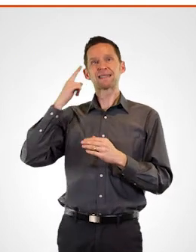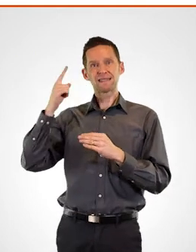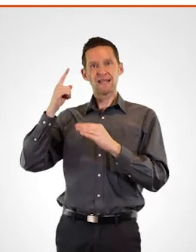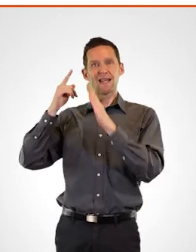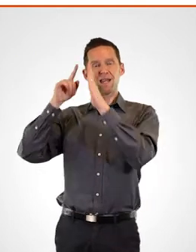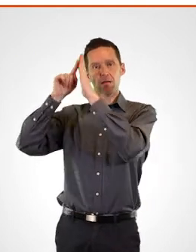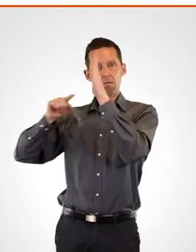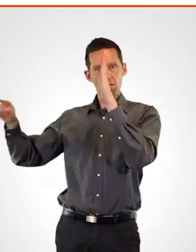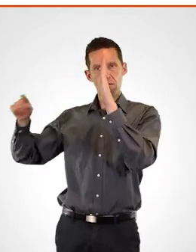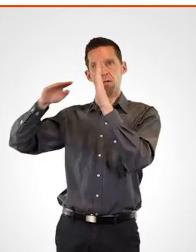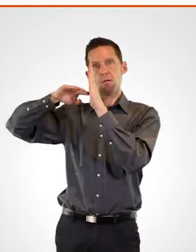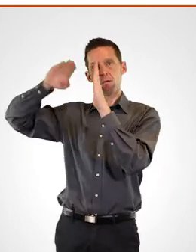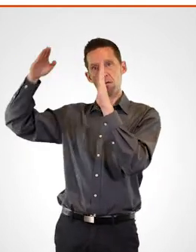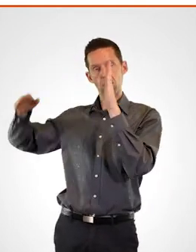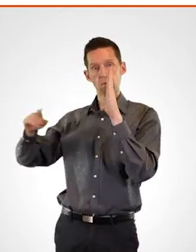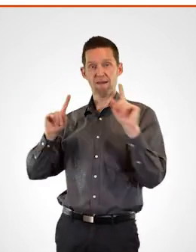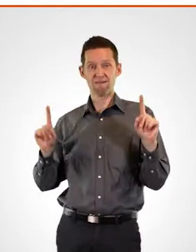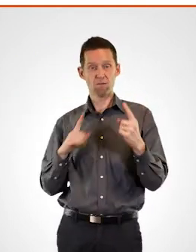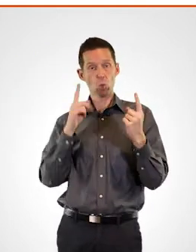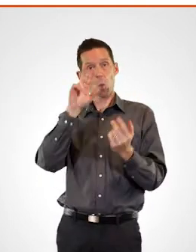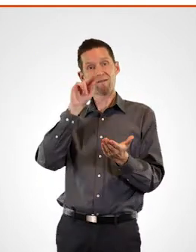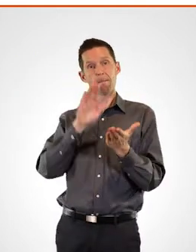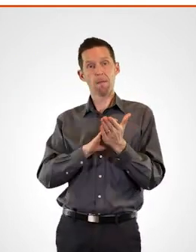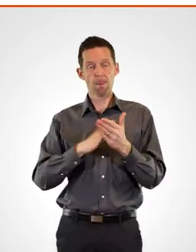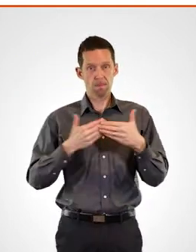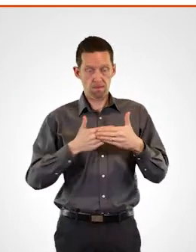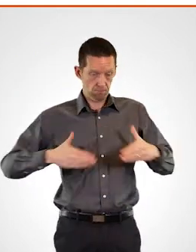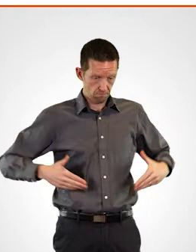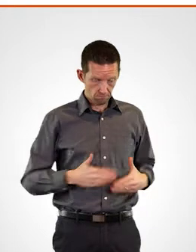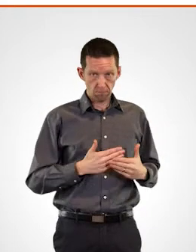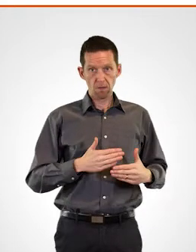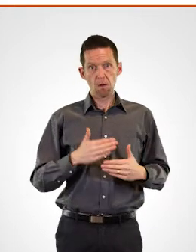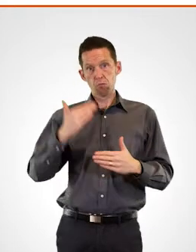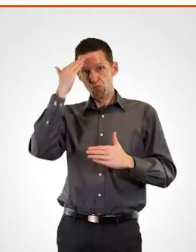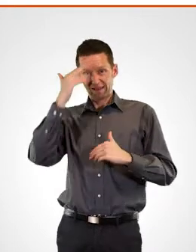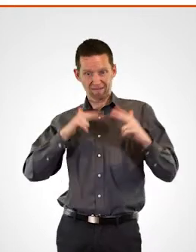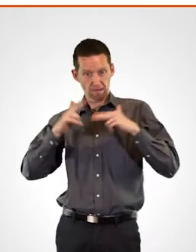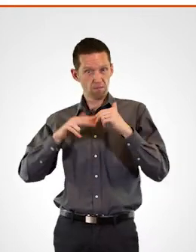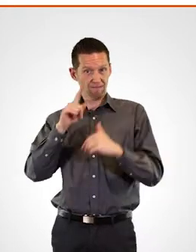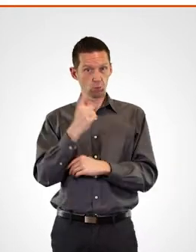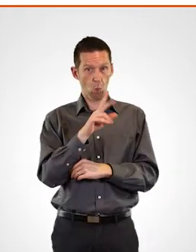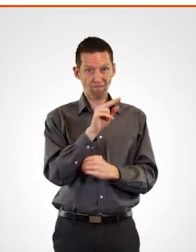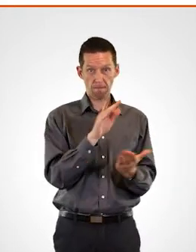you'll see that in the first 12 months of life the majority of brain development is happening